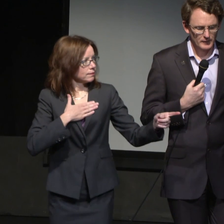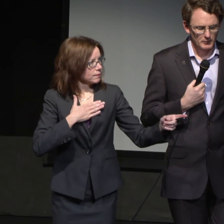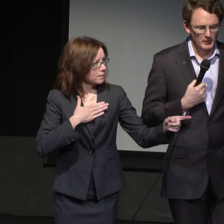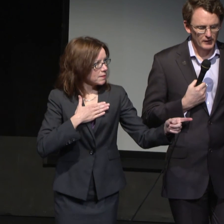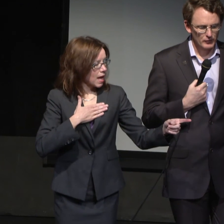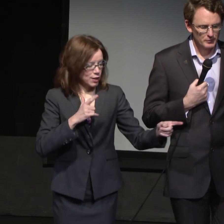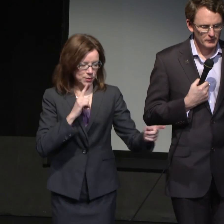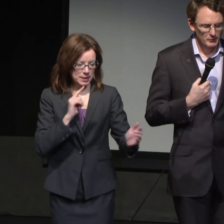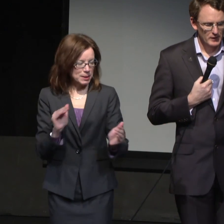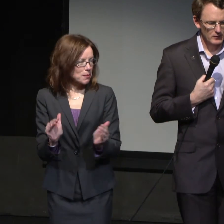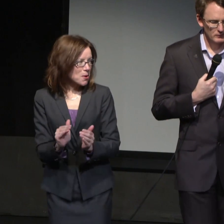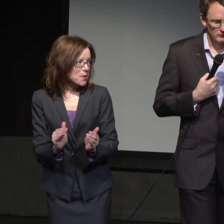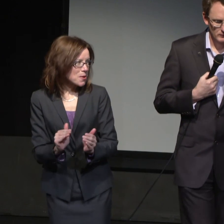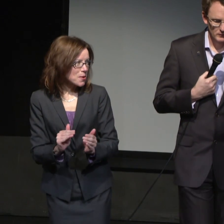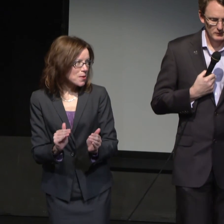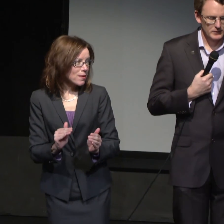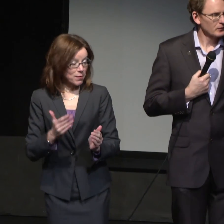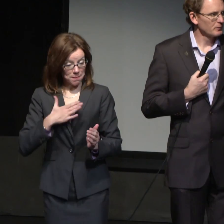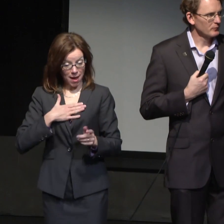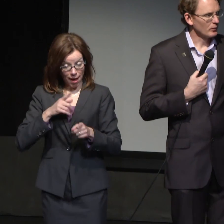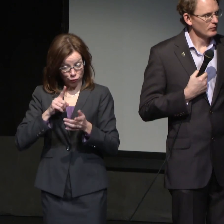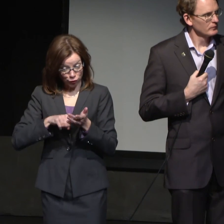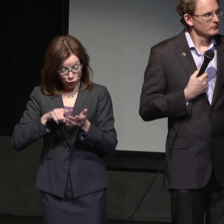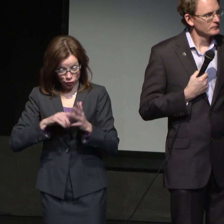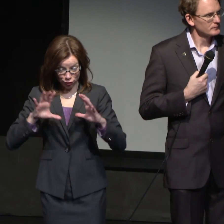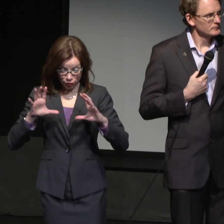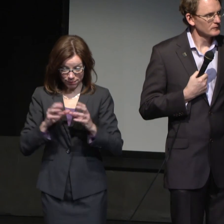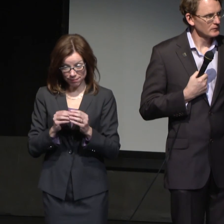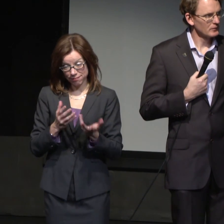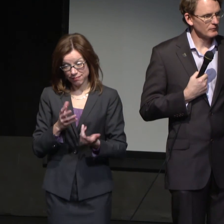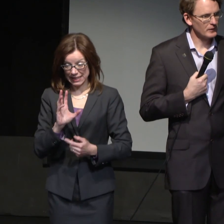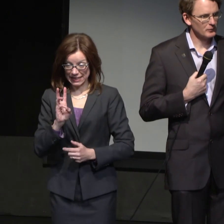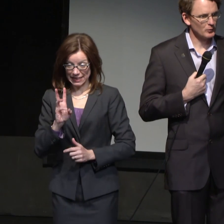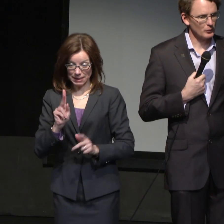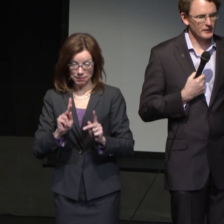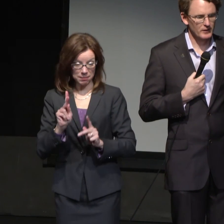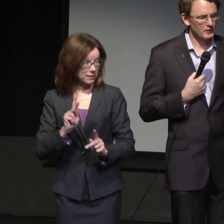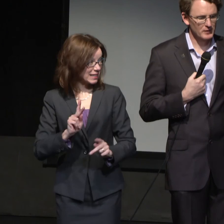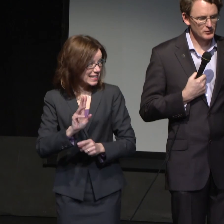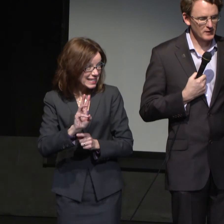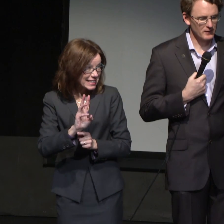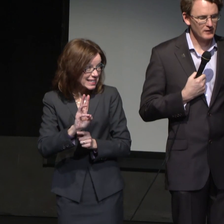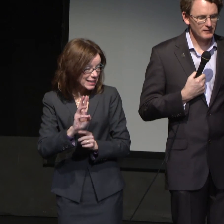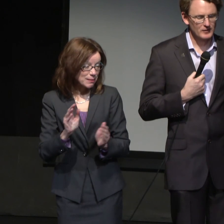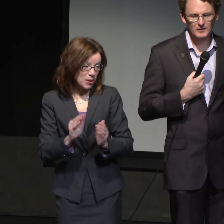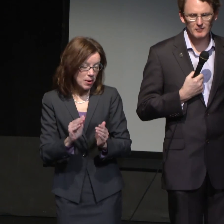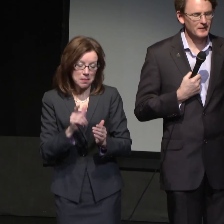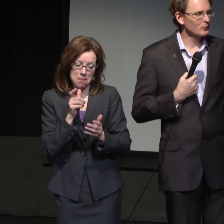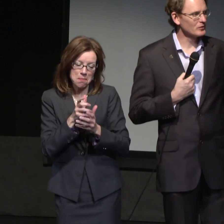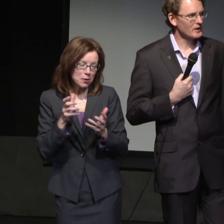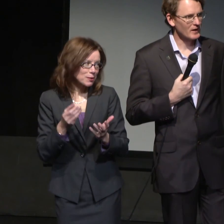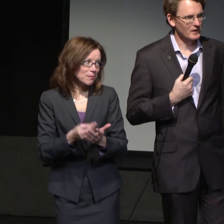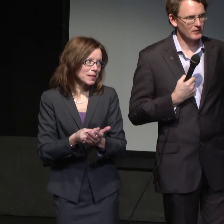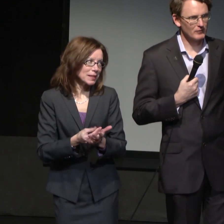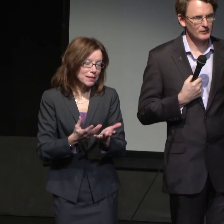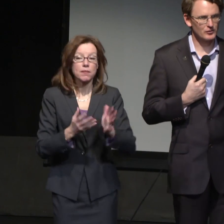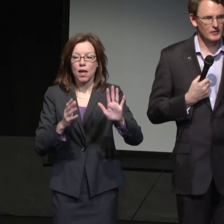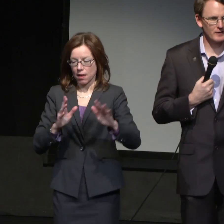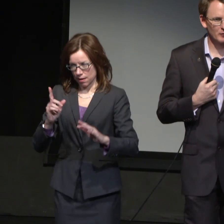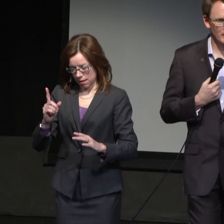my group is about six people, very small. We don't get much money. That's another thing which I get frustrated about,